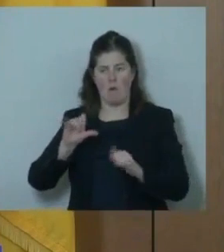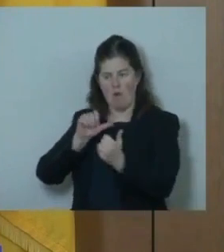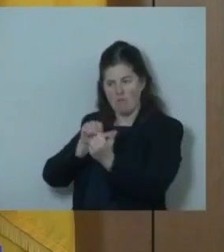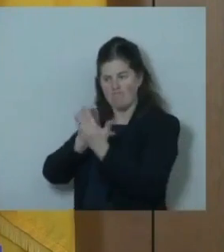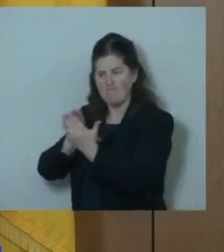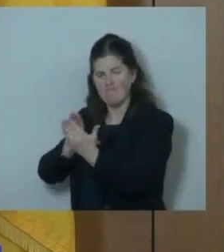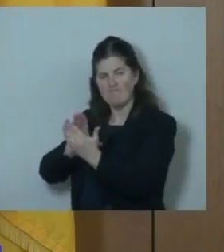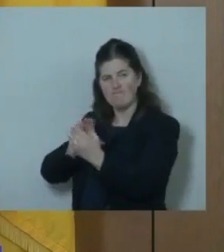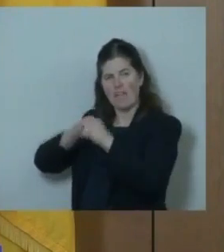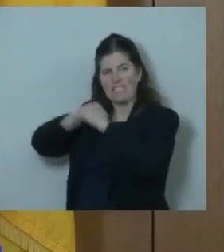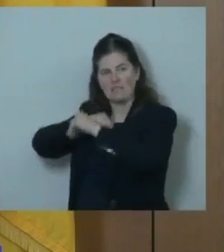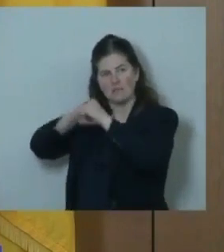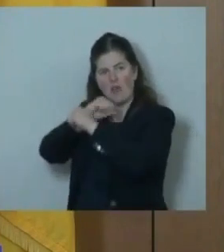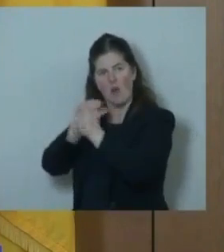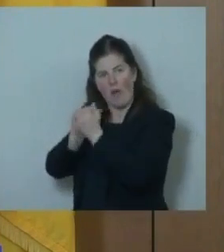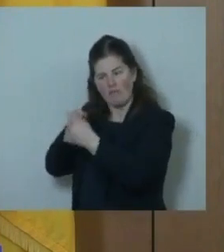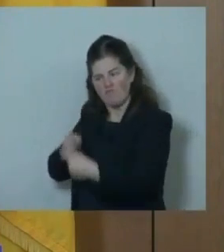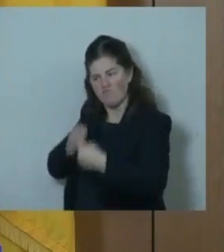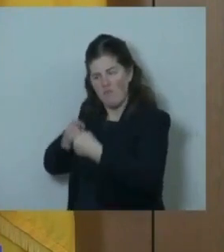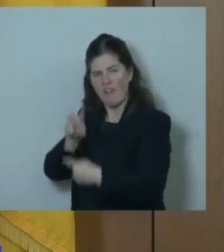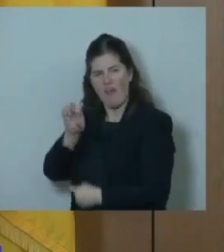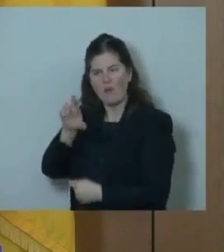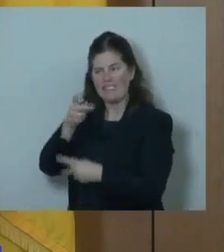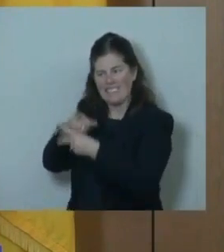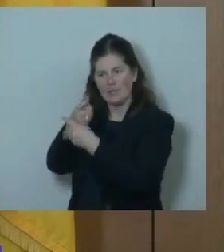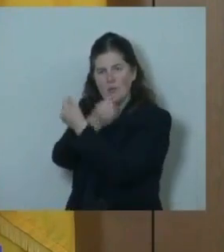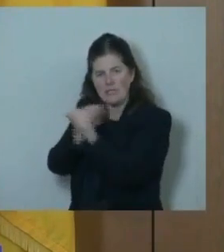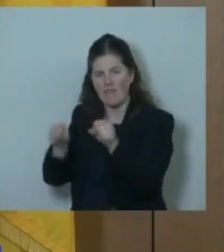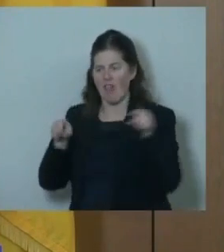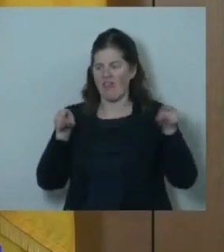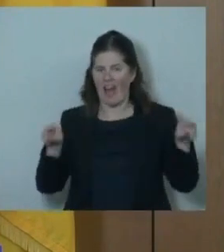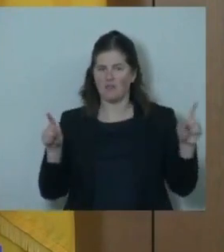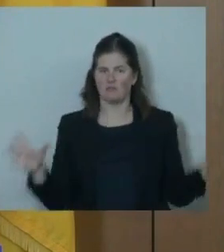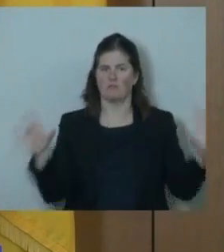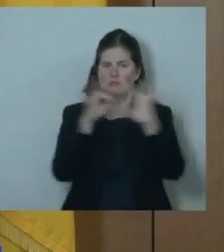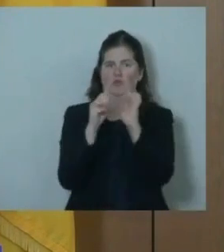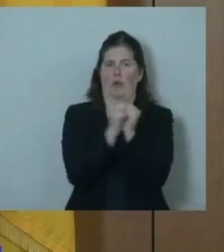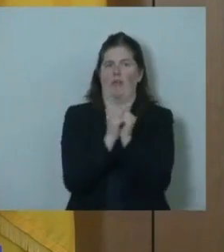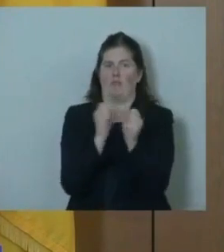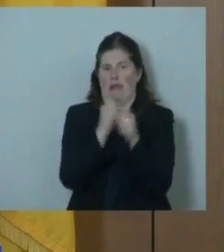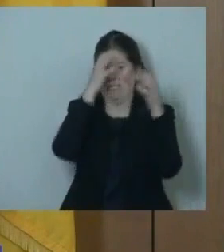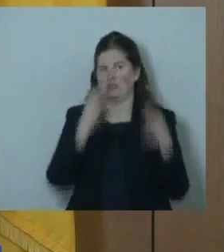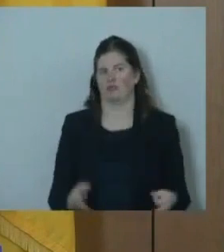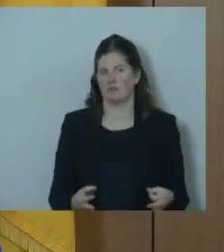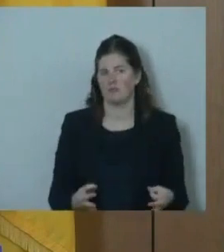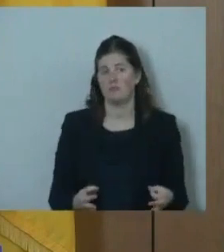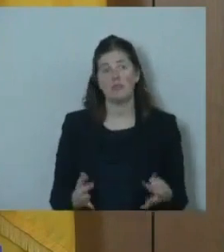K LOOKING AT ESSENTIALATE THAT WE WILL ATTACK THIS VIRUS AND KEEP PEOPLE SAFE.